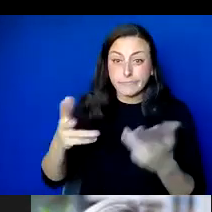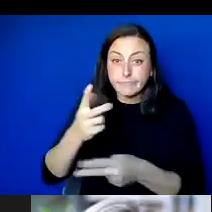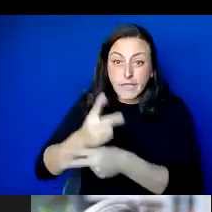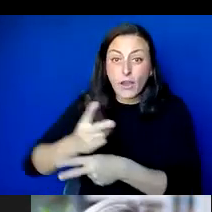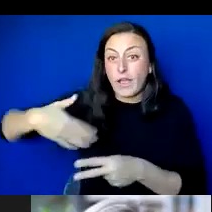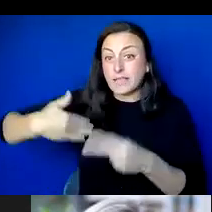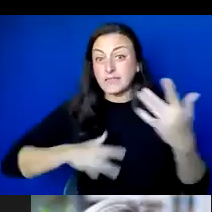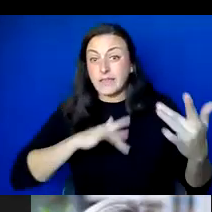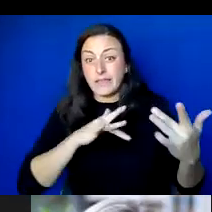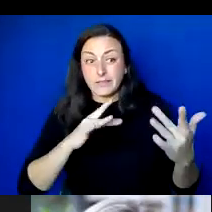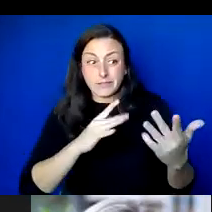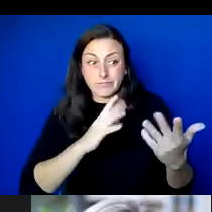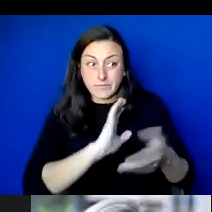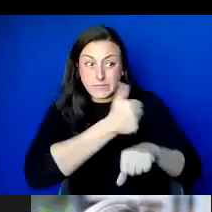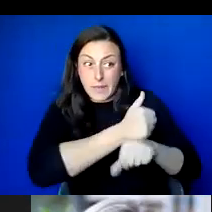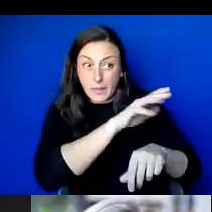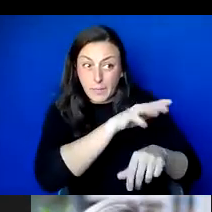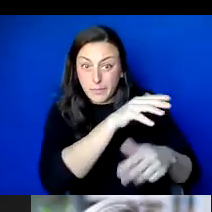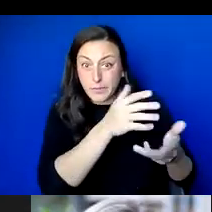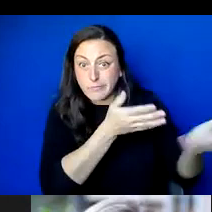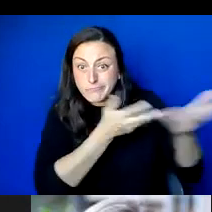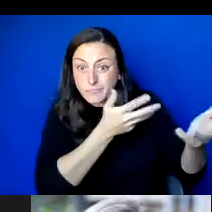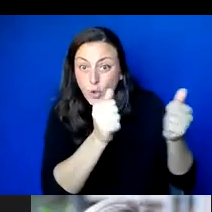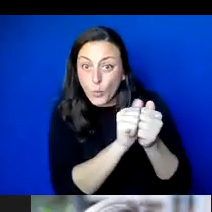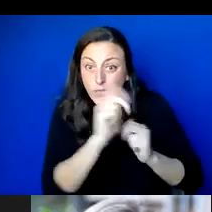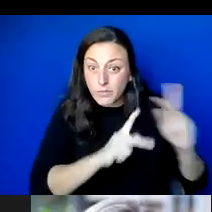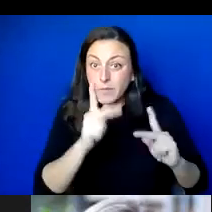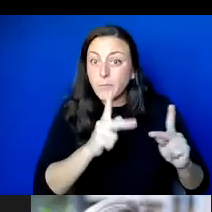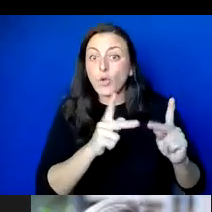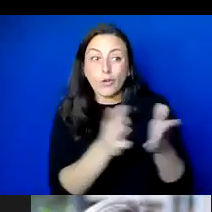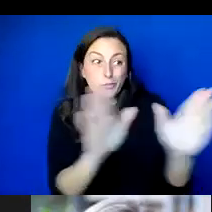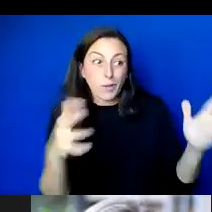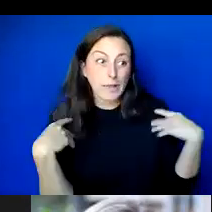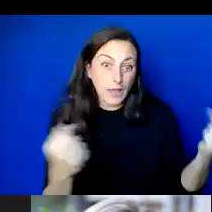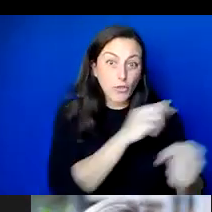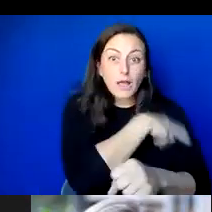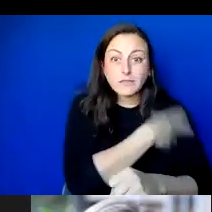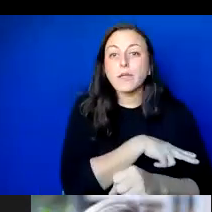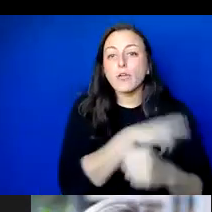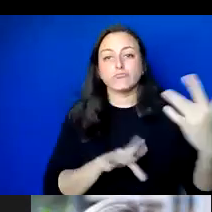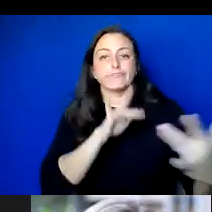local public health agency or health care provider to get that coordinated. Next slide please.